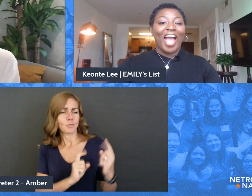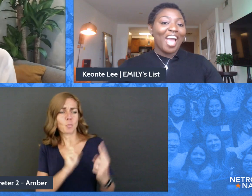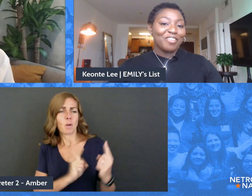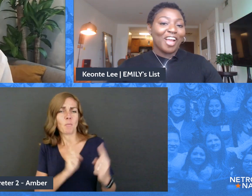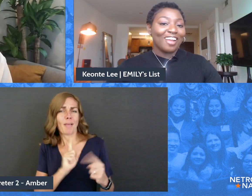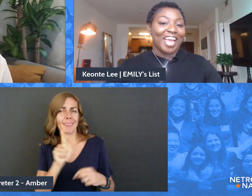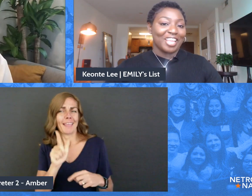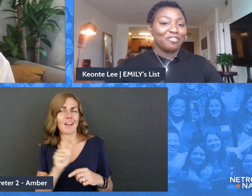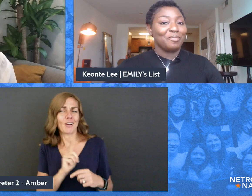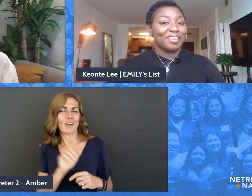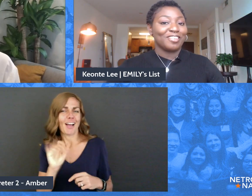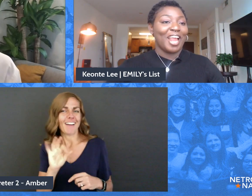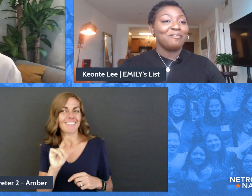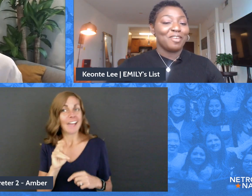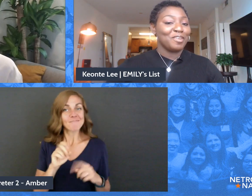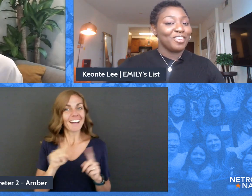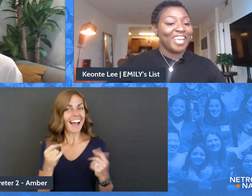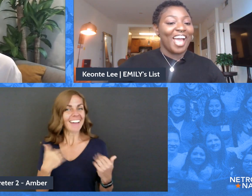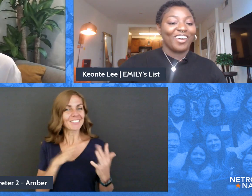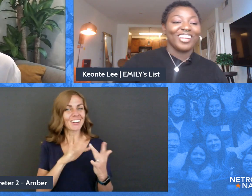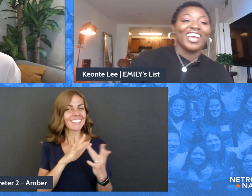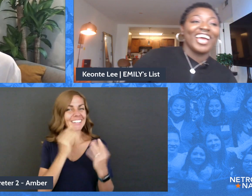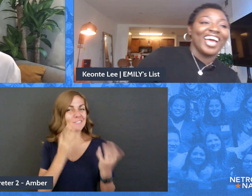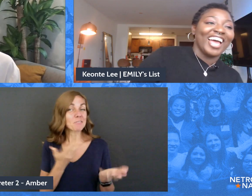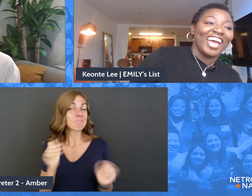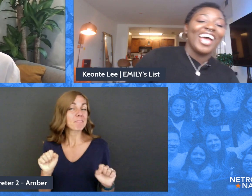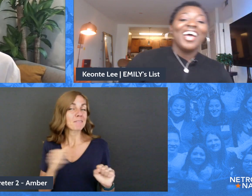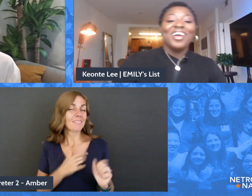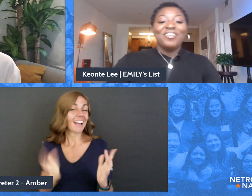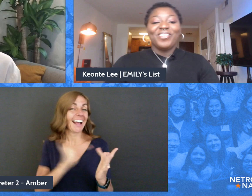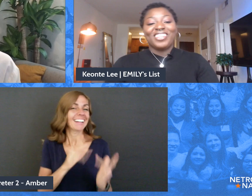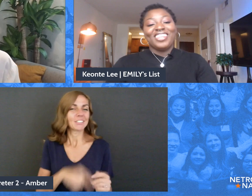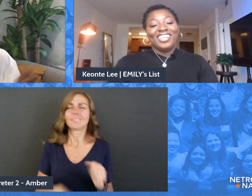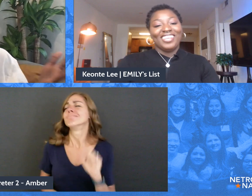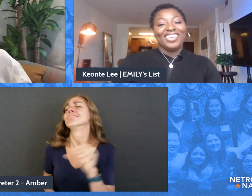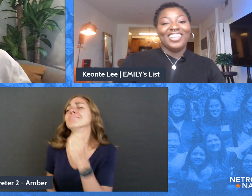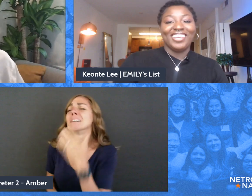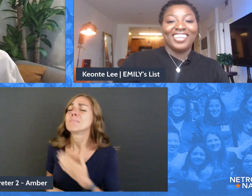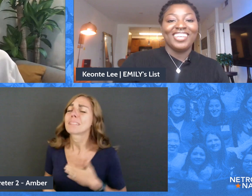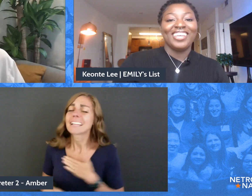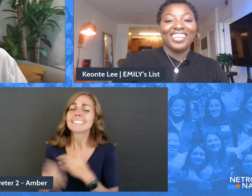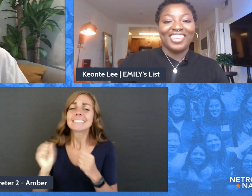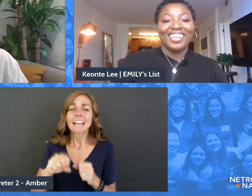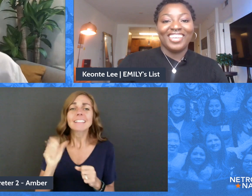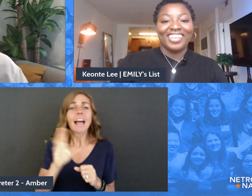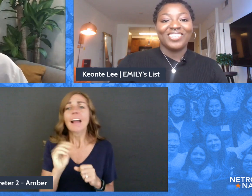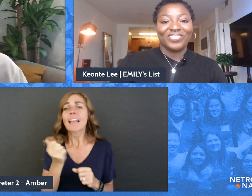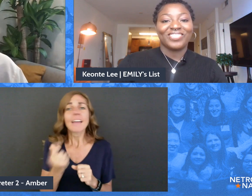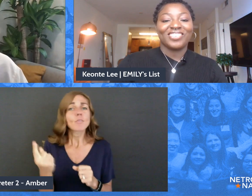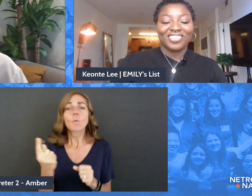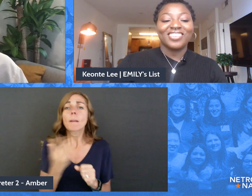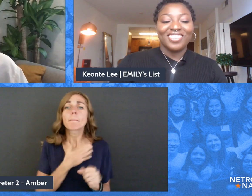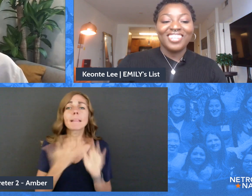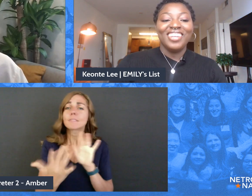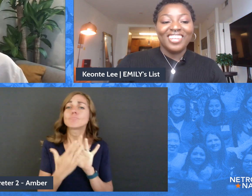So I have your contact information and I may be reaching out. Yes, please do. And everyone, feel free to reach out. I'd love to hear from folks.